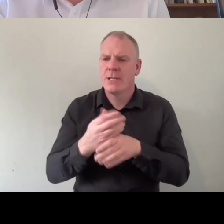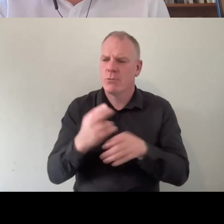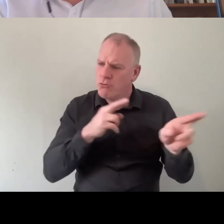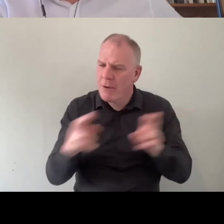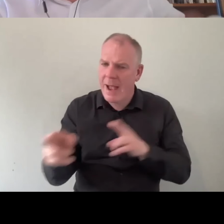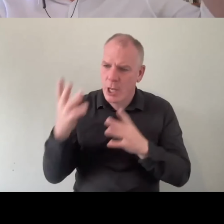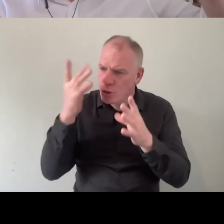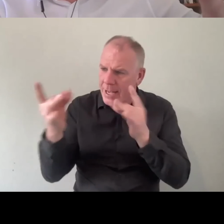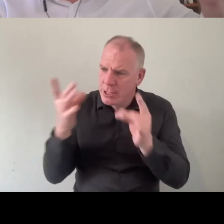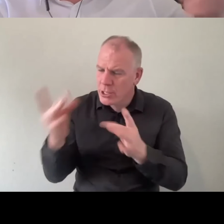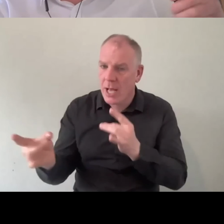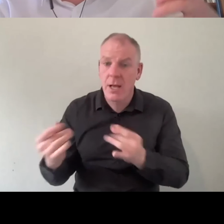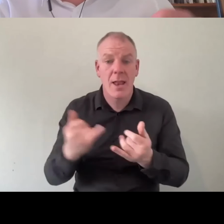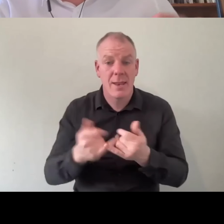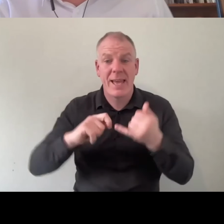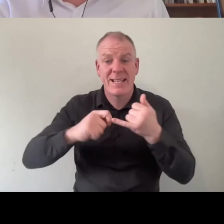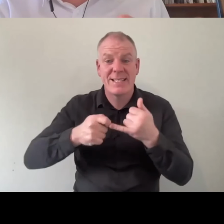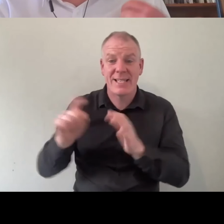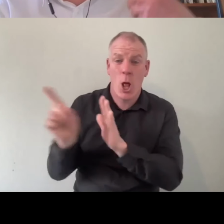such as testing of your alarms and your accessible toilets,